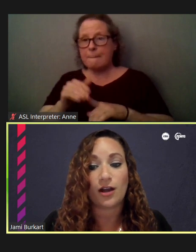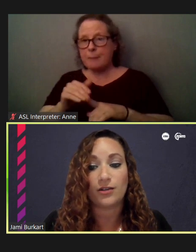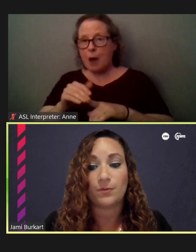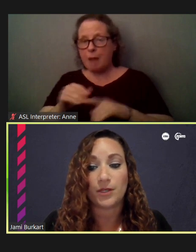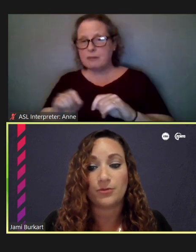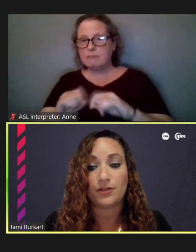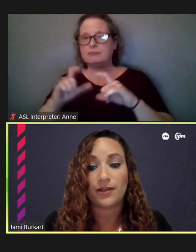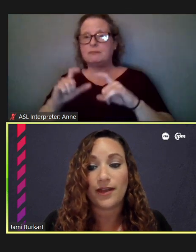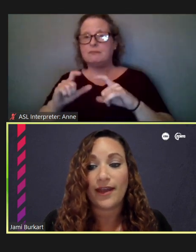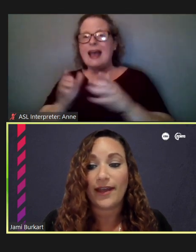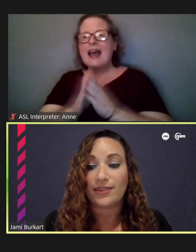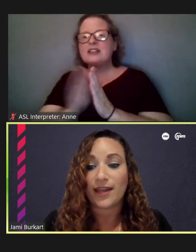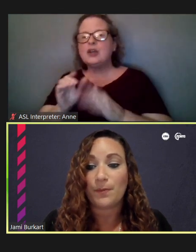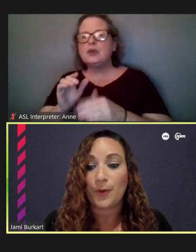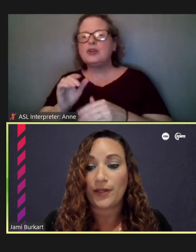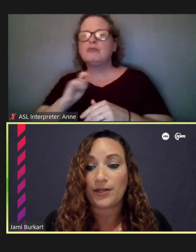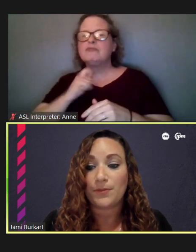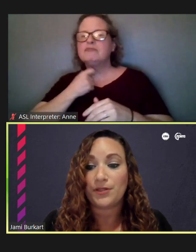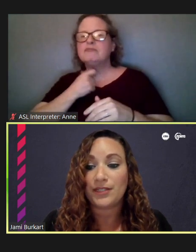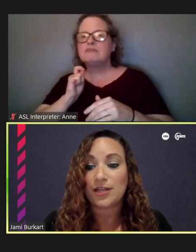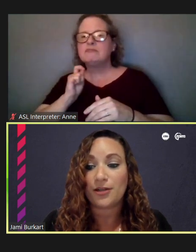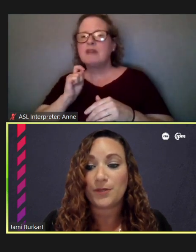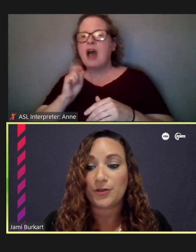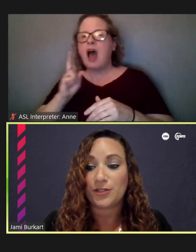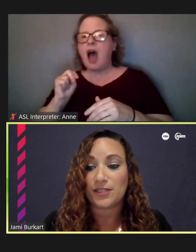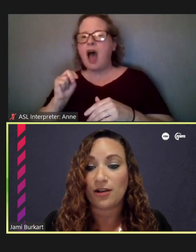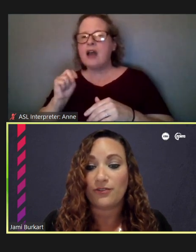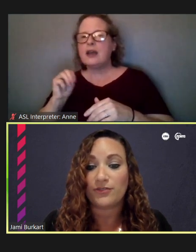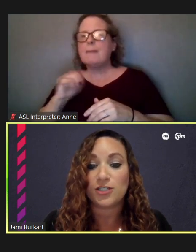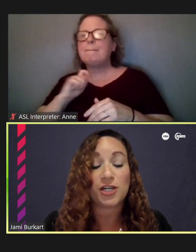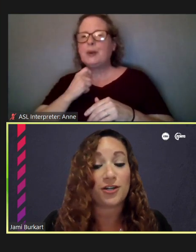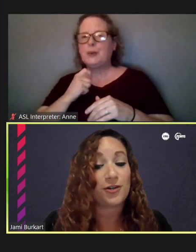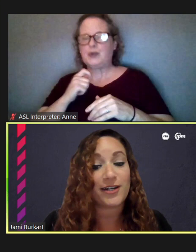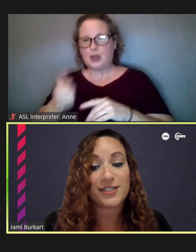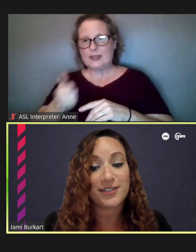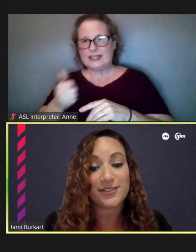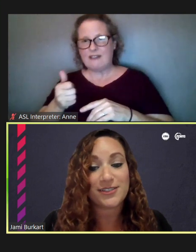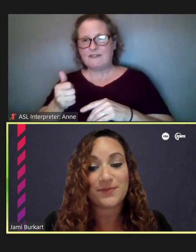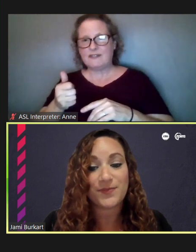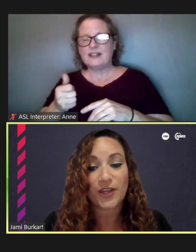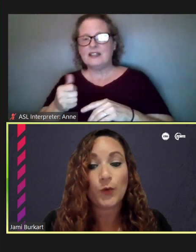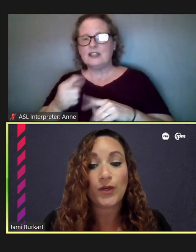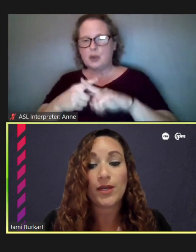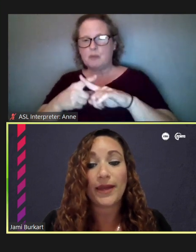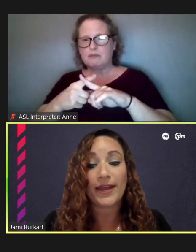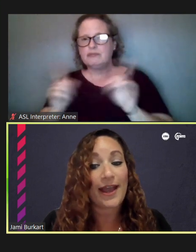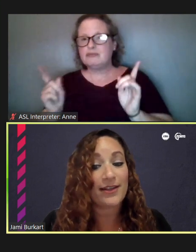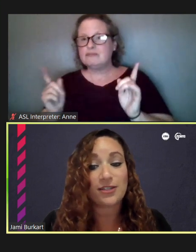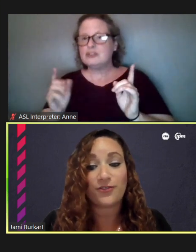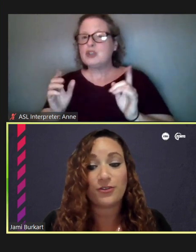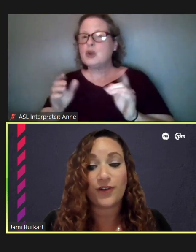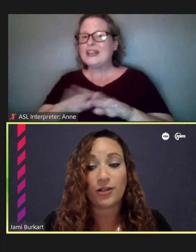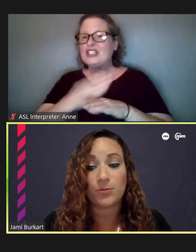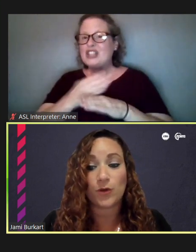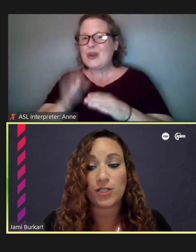to unmute. At that point, please unmute yourself to share your idea. We may ask a few follow-up